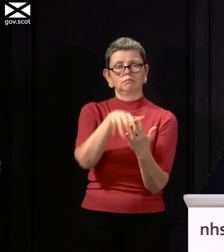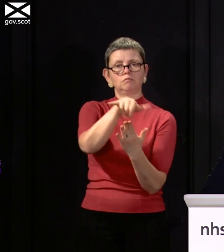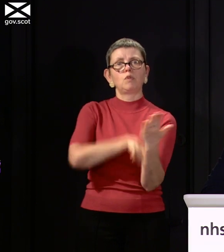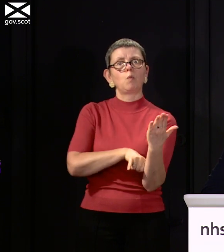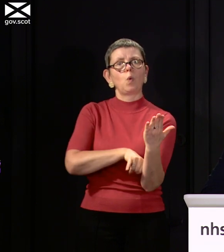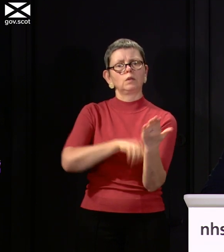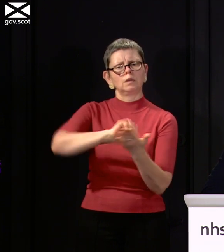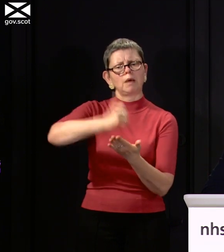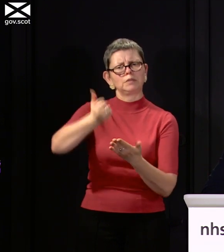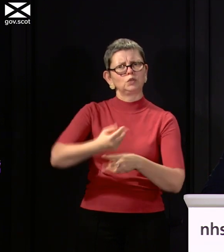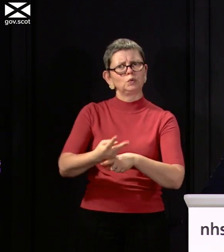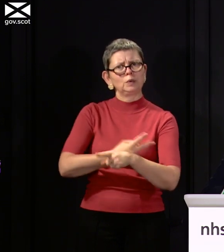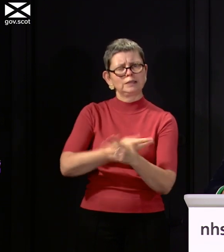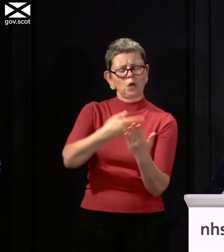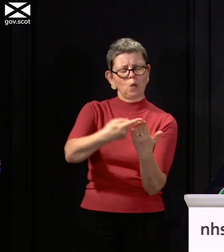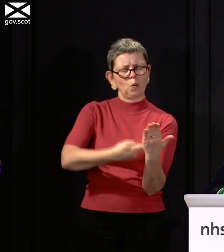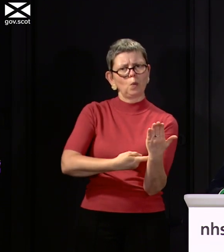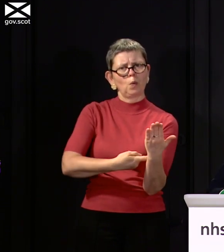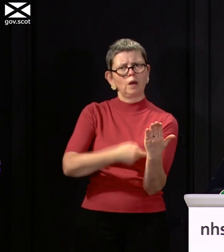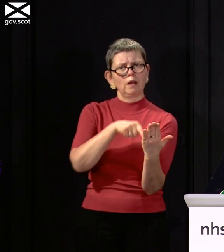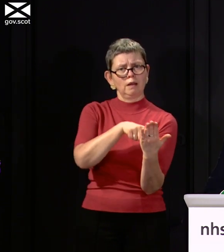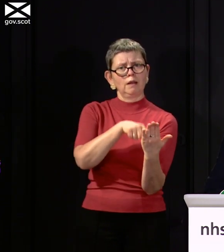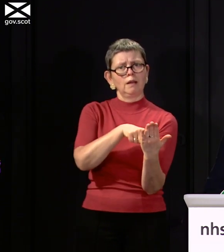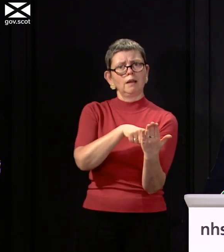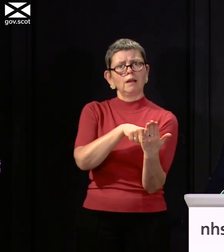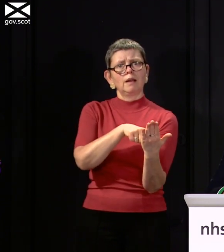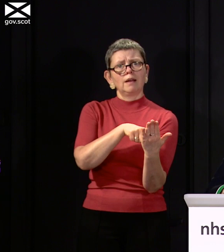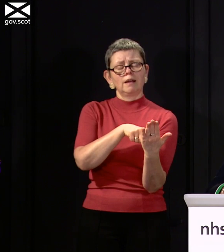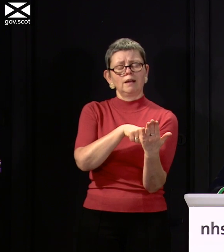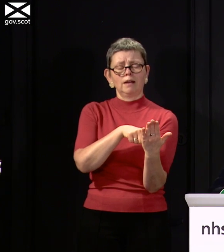and the decision-making approach very much had at the heart of that the deliverability